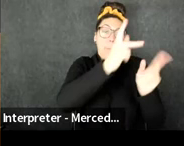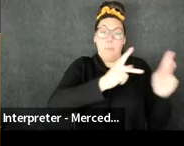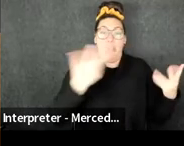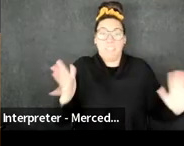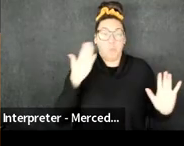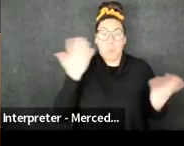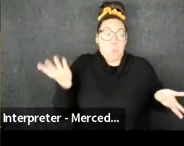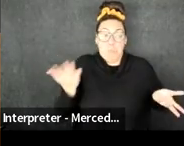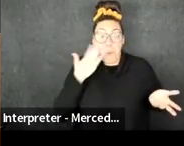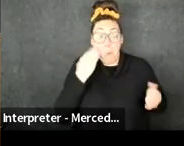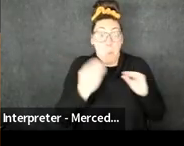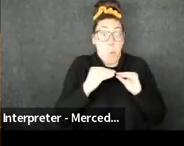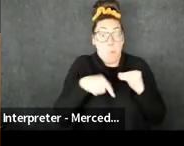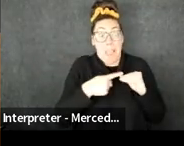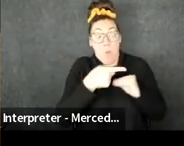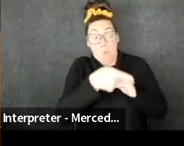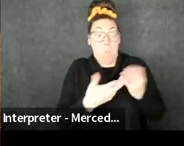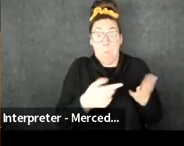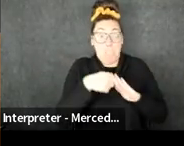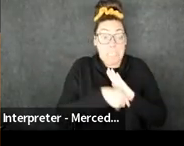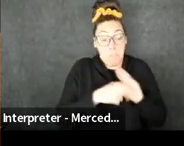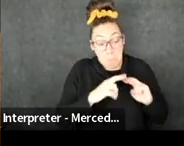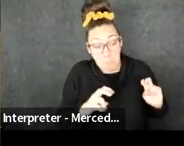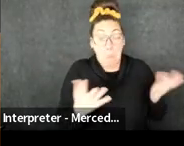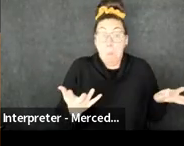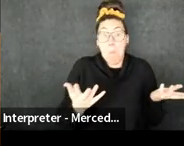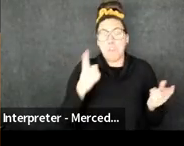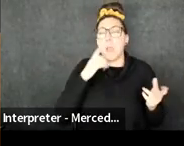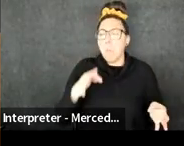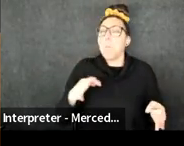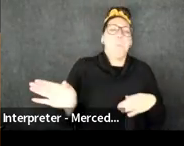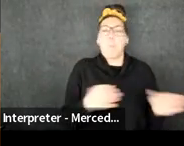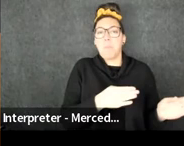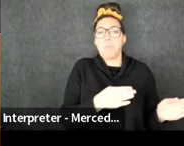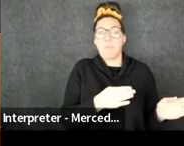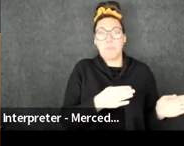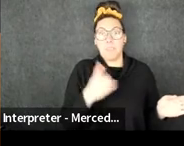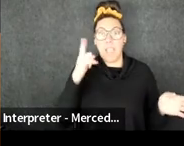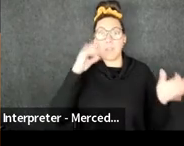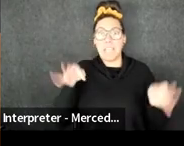So after I decided to make that major switch, it felt like everything just fell into place.